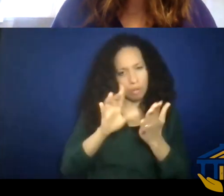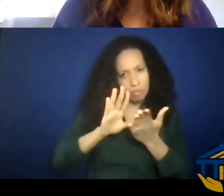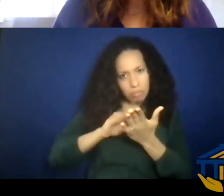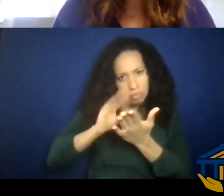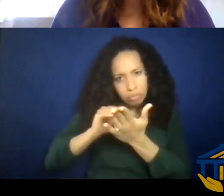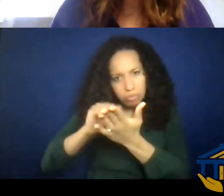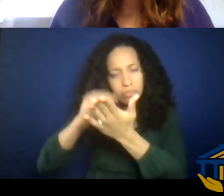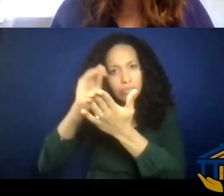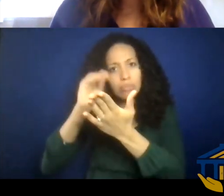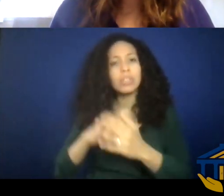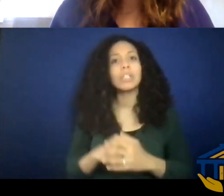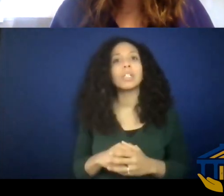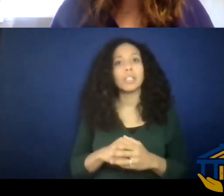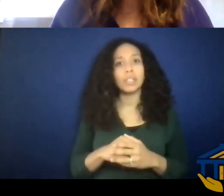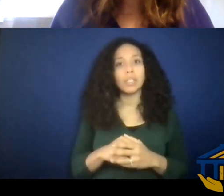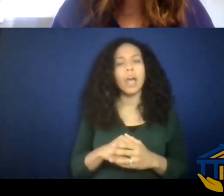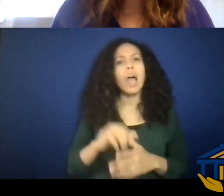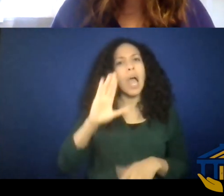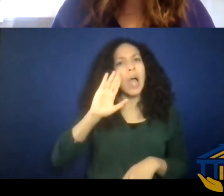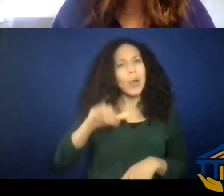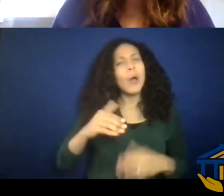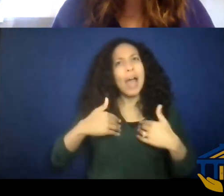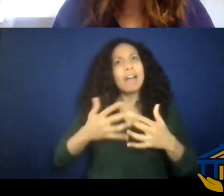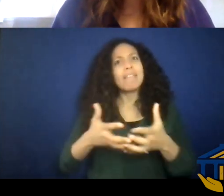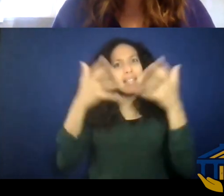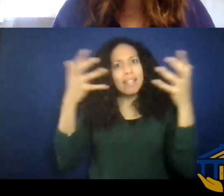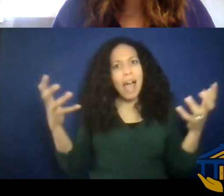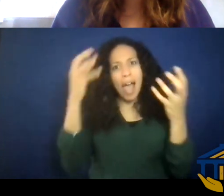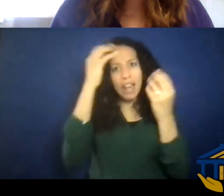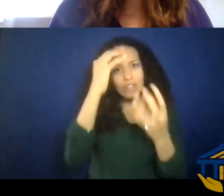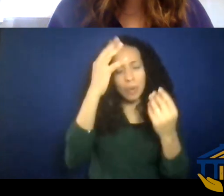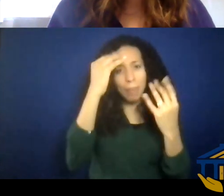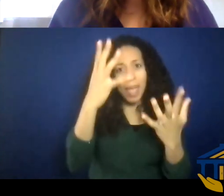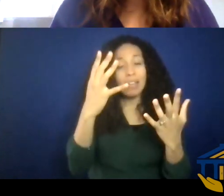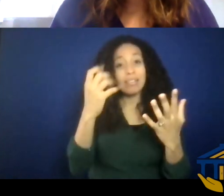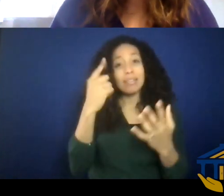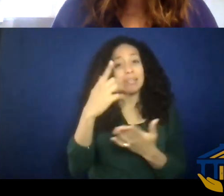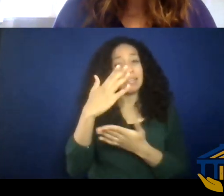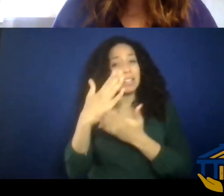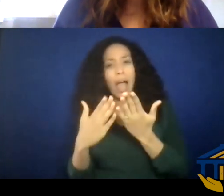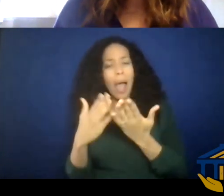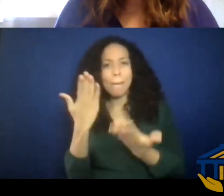and not all of it is helpful and not all of it is accurate. So we'll talk a little bit more